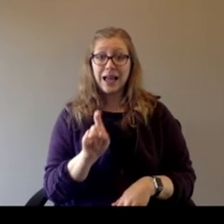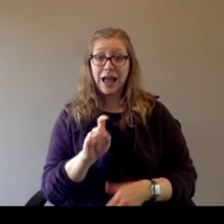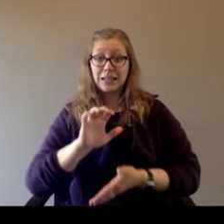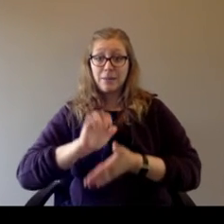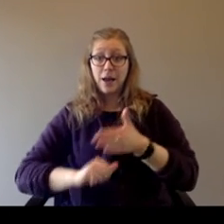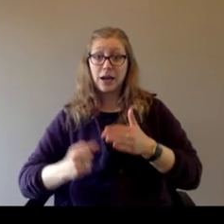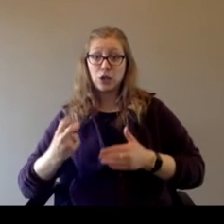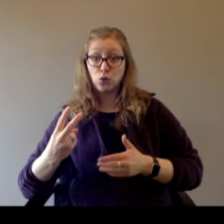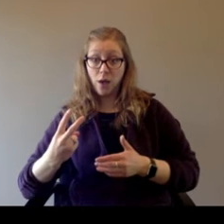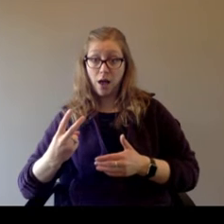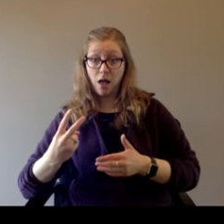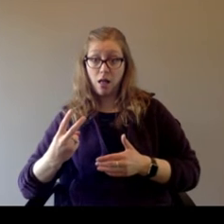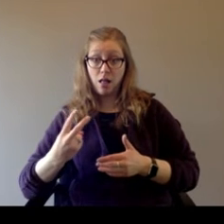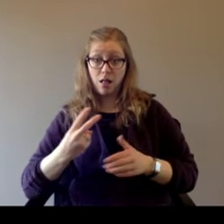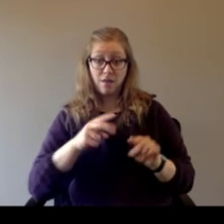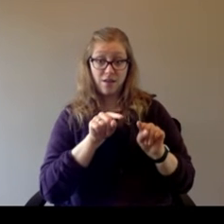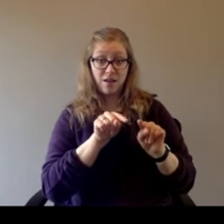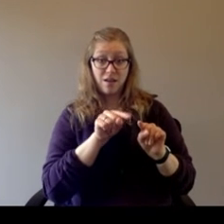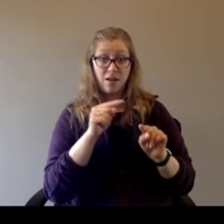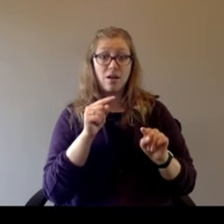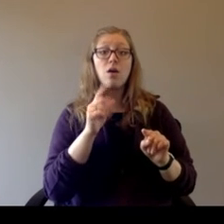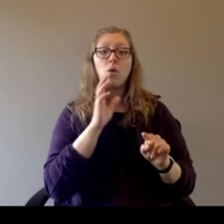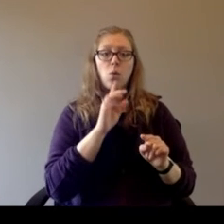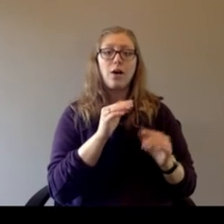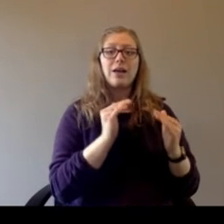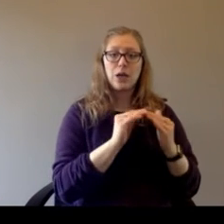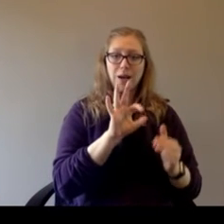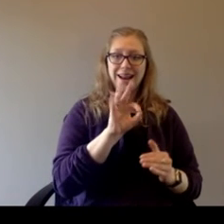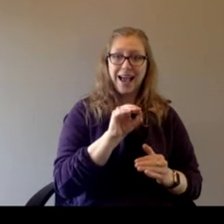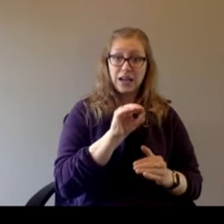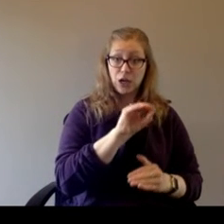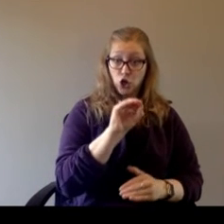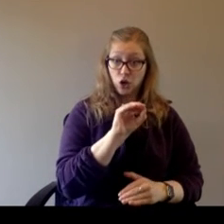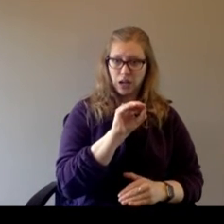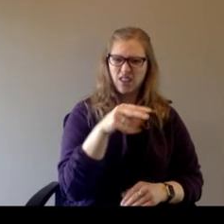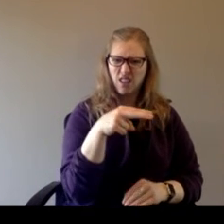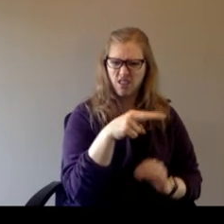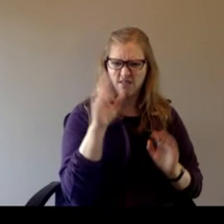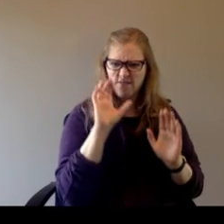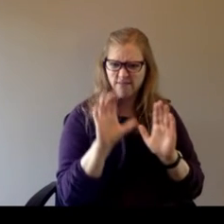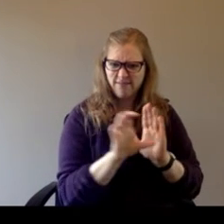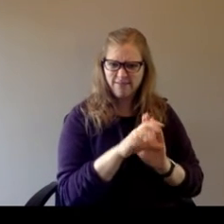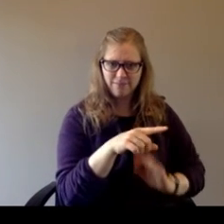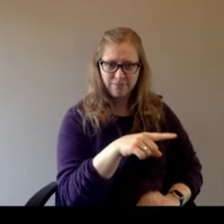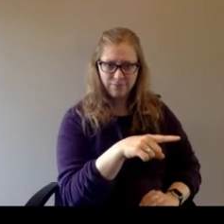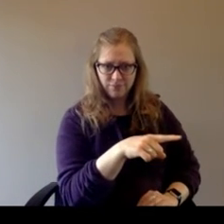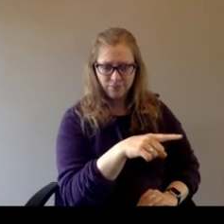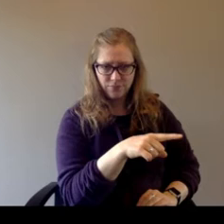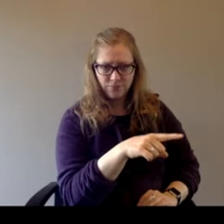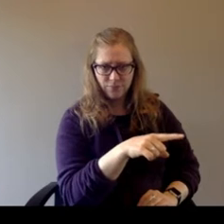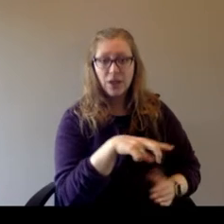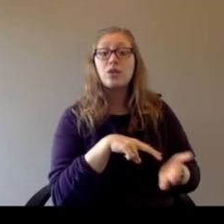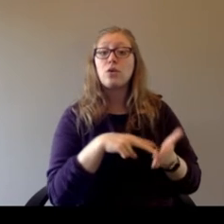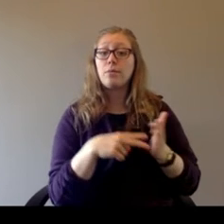So I'm going to say 6x - 12 = 90. And we can solve that. So 6x is going to be